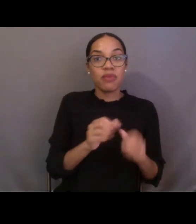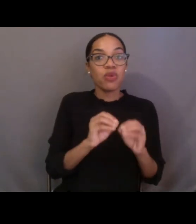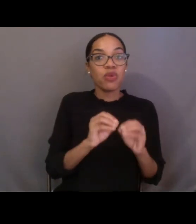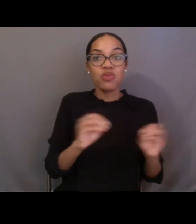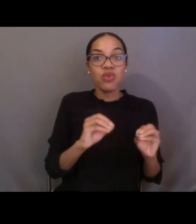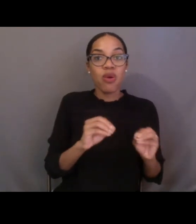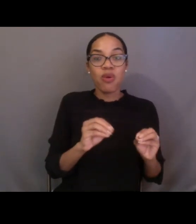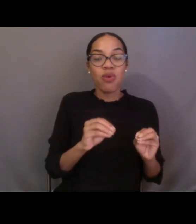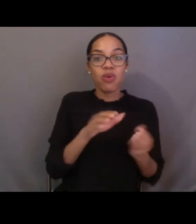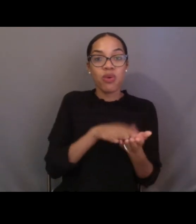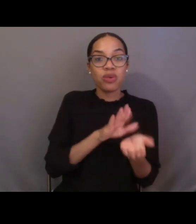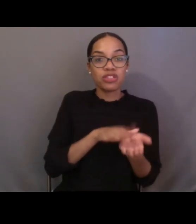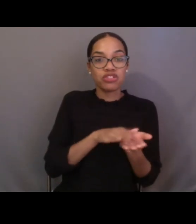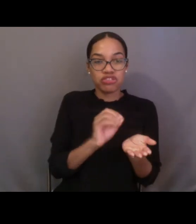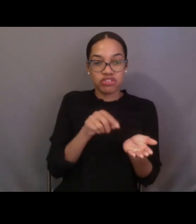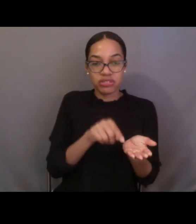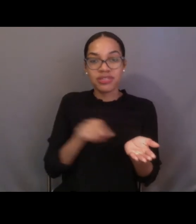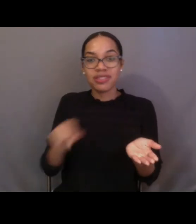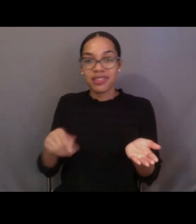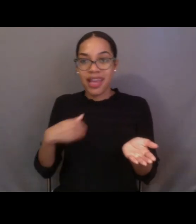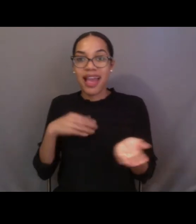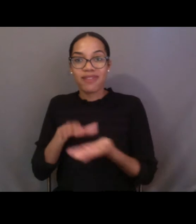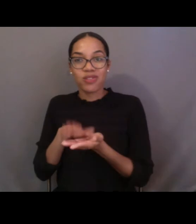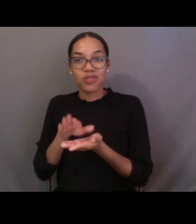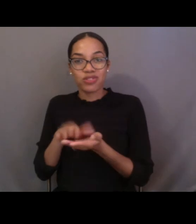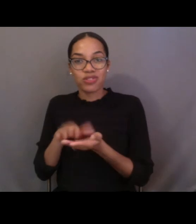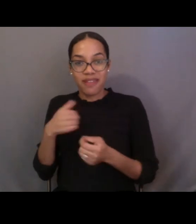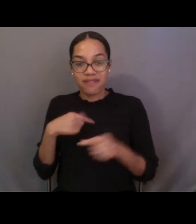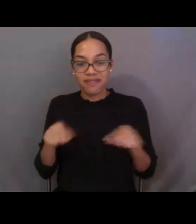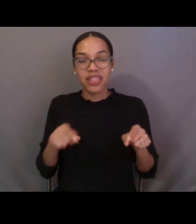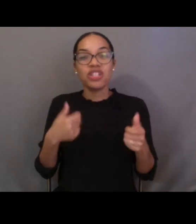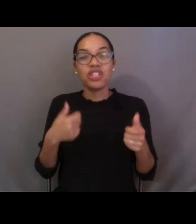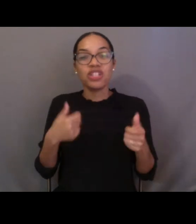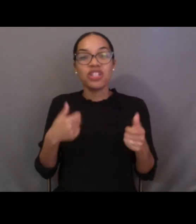I'll explain what we're looking for in a minute, but we just have to get it started now.